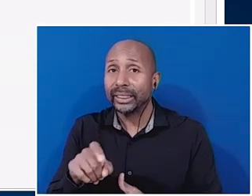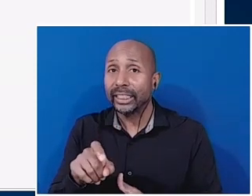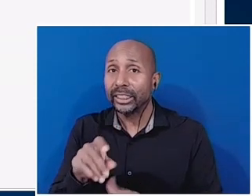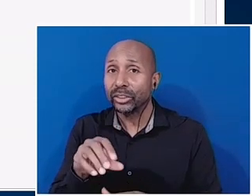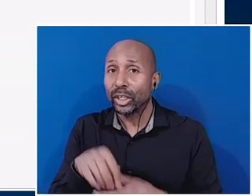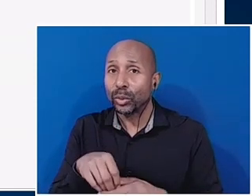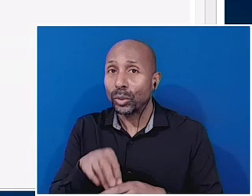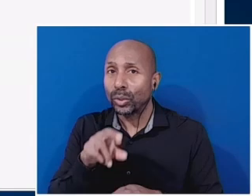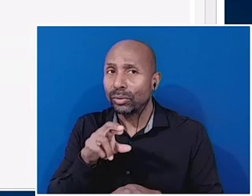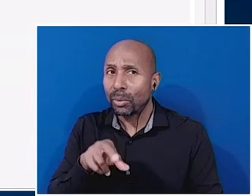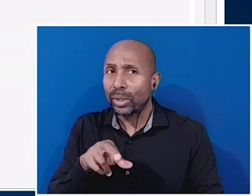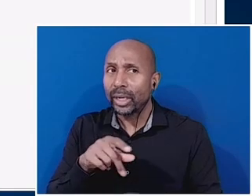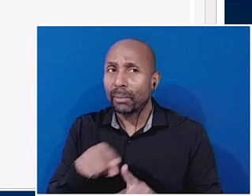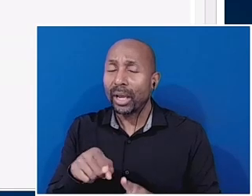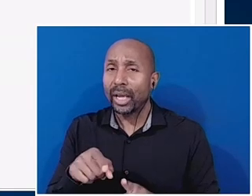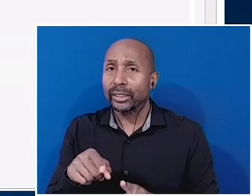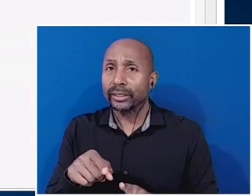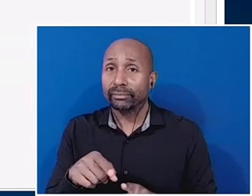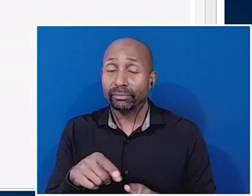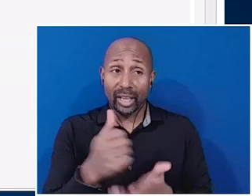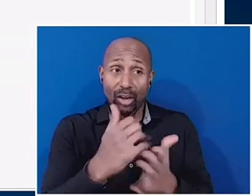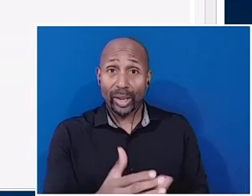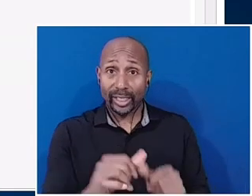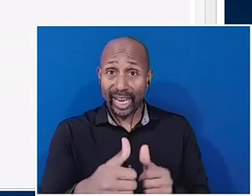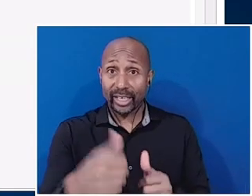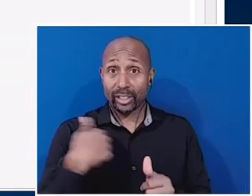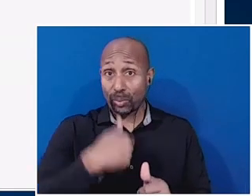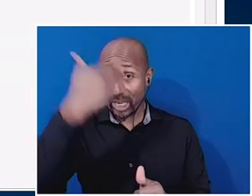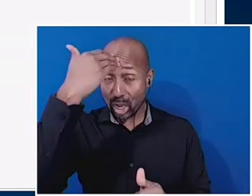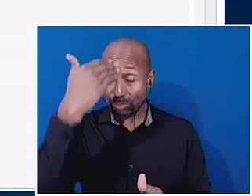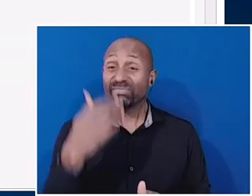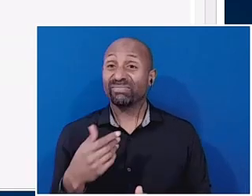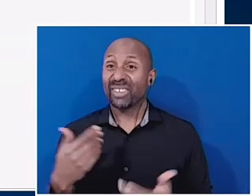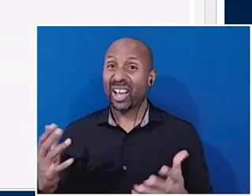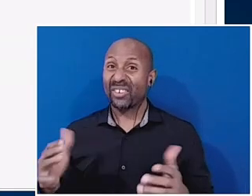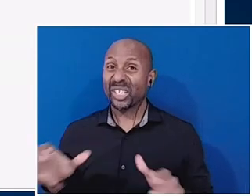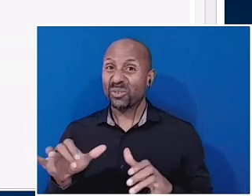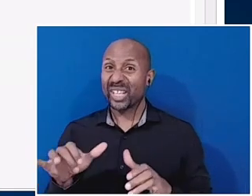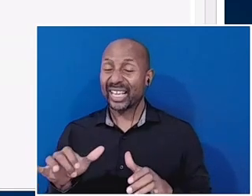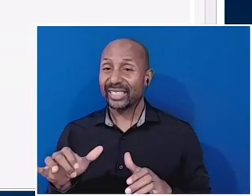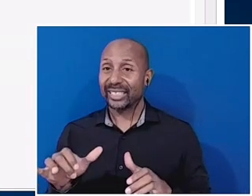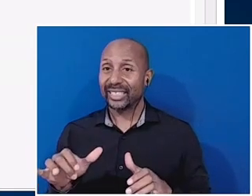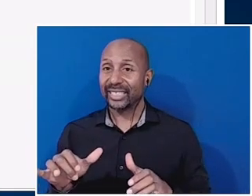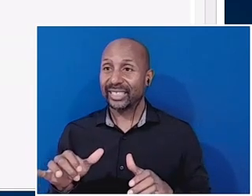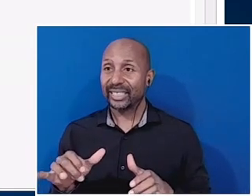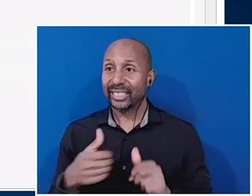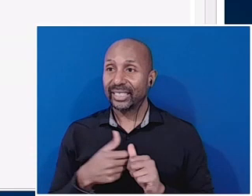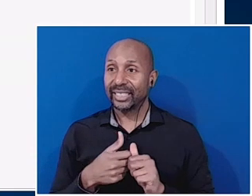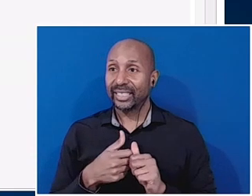and look at those conditions in order to make a judgment about a sub change.